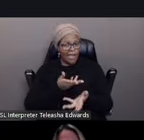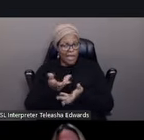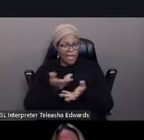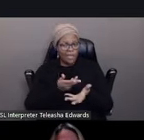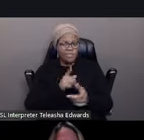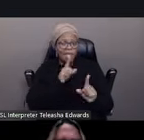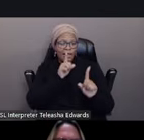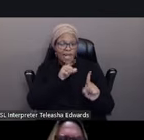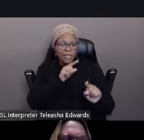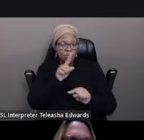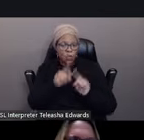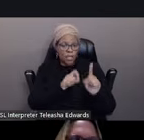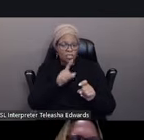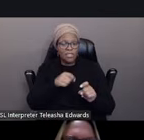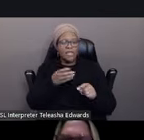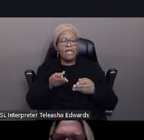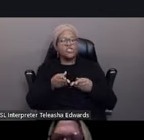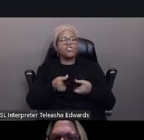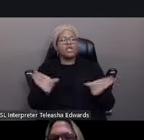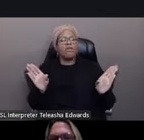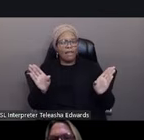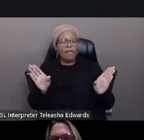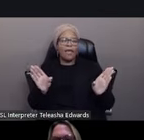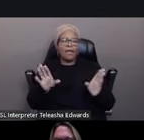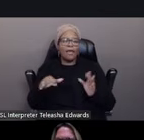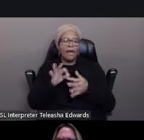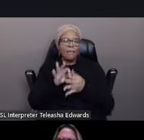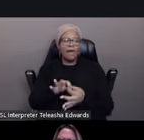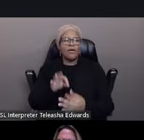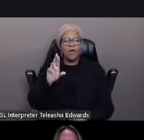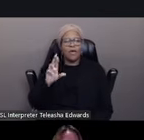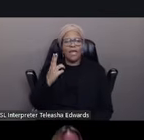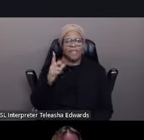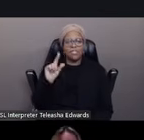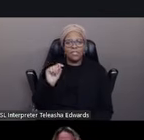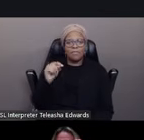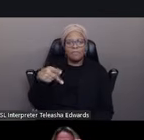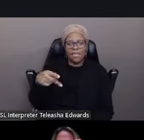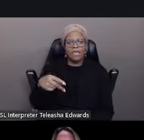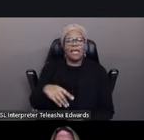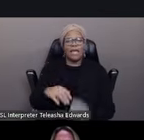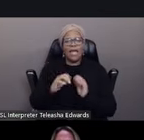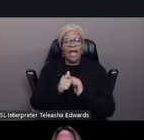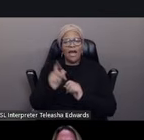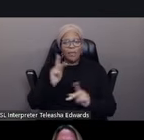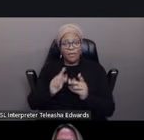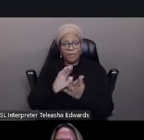that are generally about RHTP um and how people can get involved. Some of the questions that folks